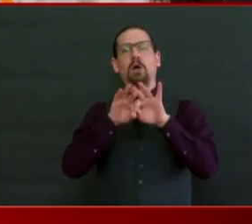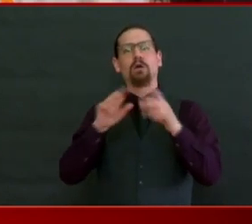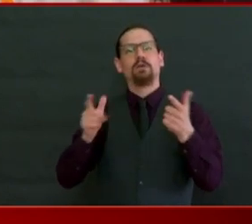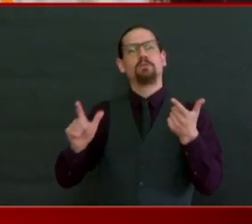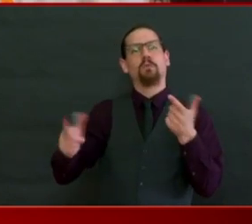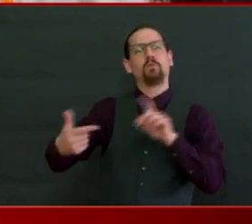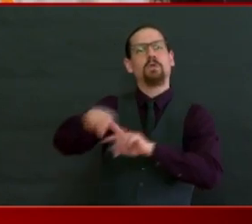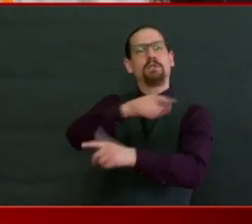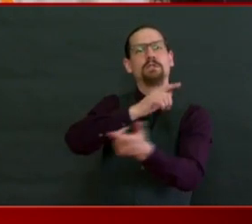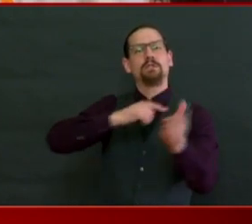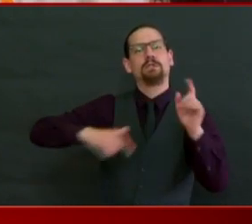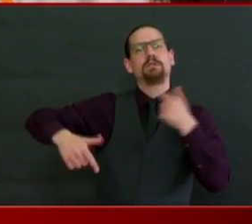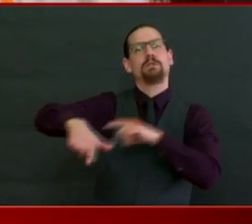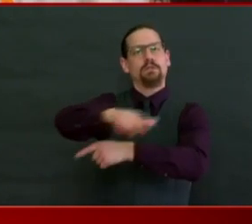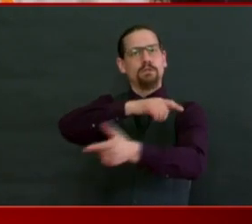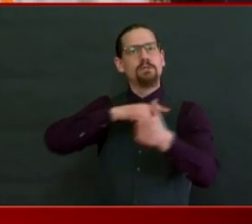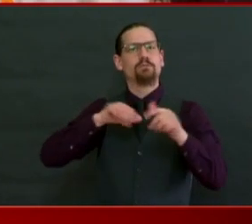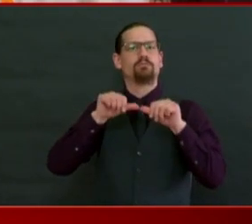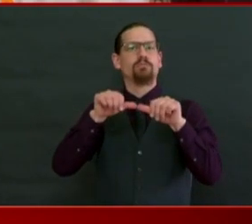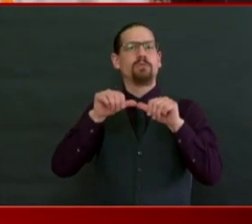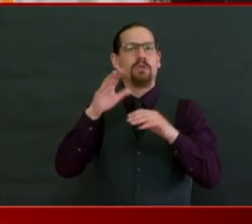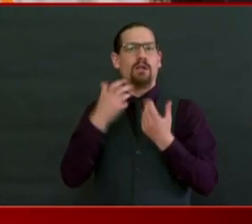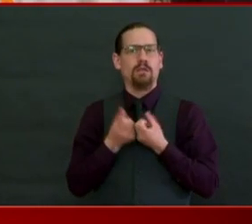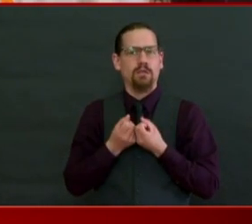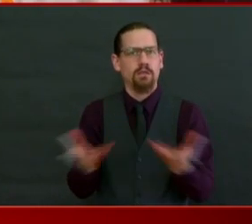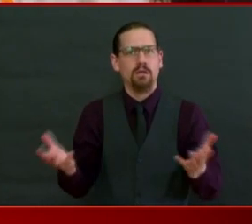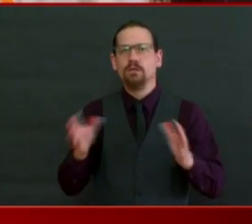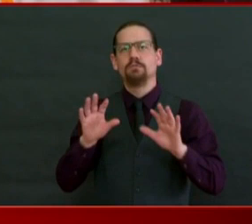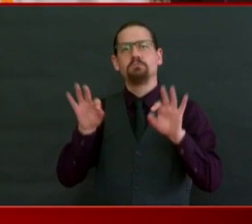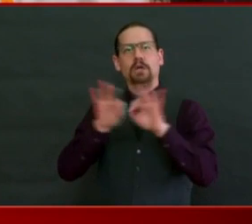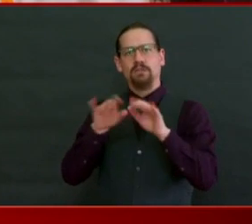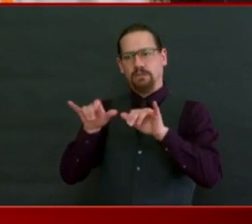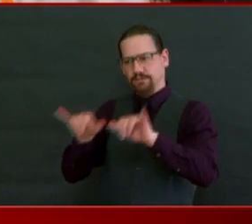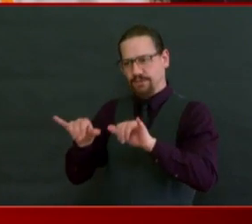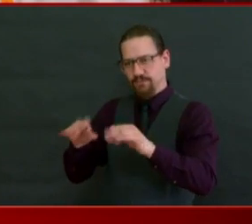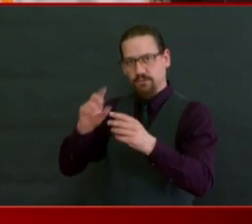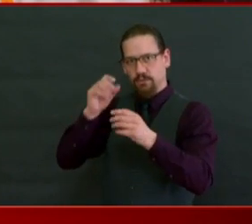NUMBER OF PEOPLE AS POSSIBLE. THINK ABOUT HOW YOU CAN ARRANGE THE SHIFTS SO IF YOU ARE